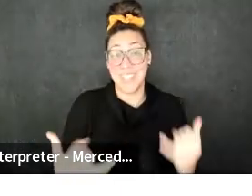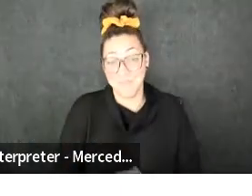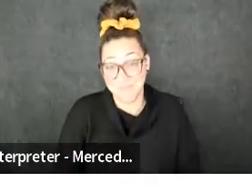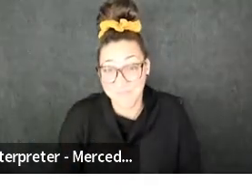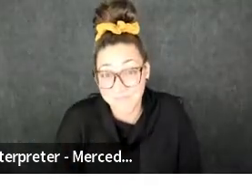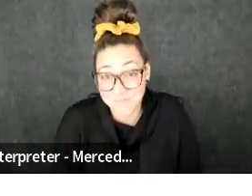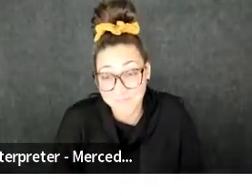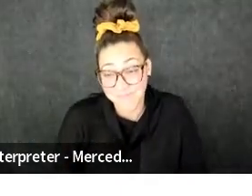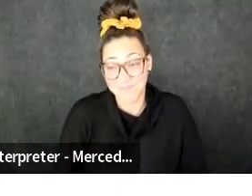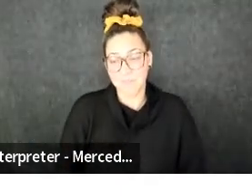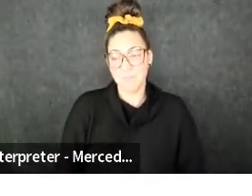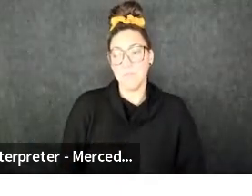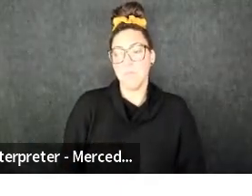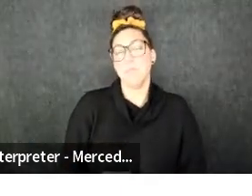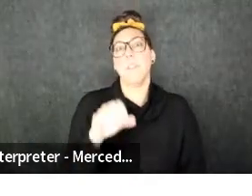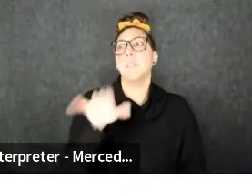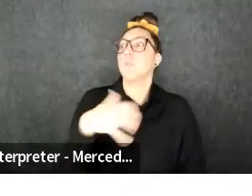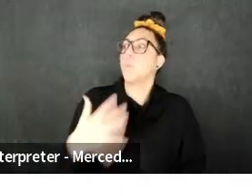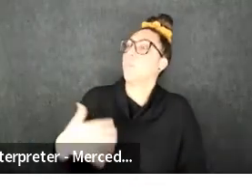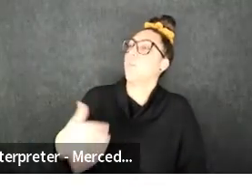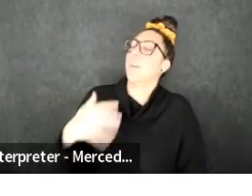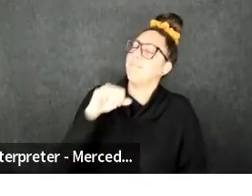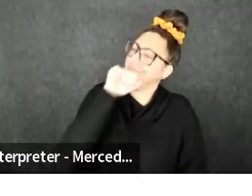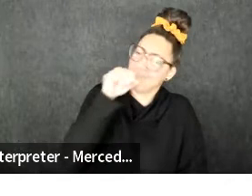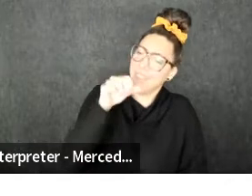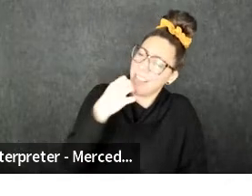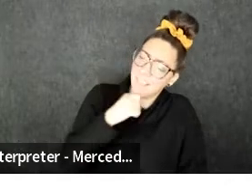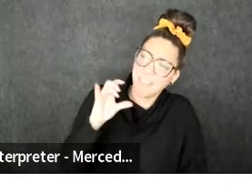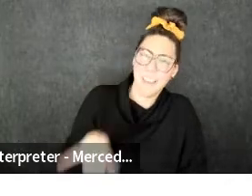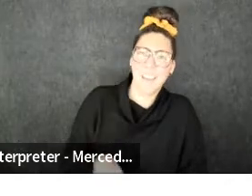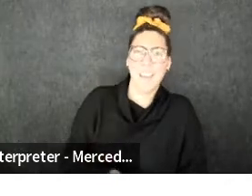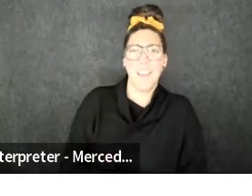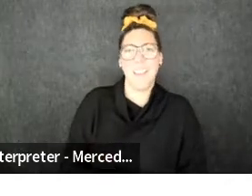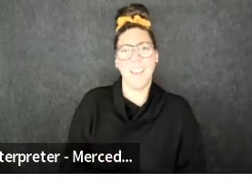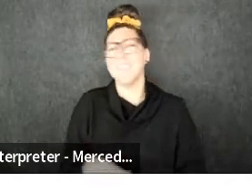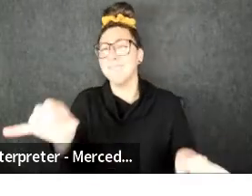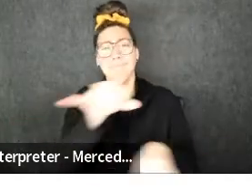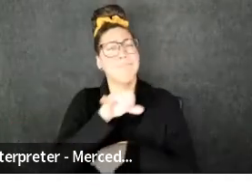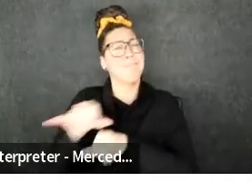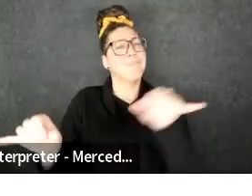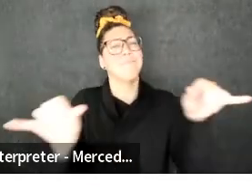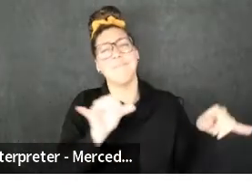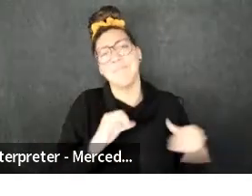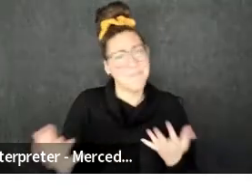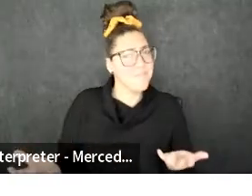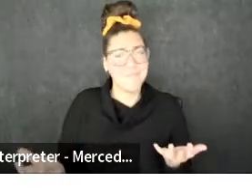And the same thing happens with, with us. You know, a lot of us and our students as well is that things